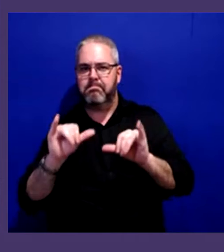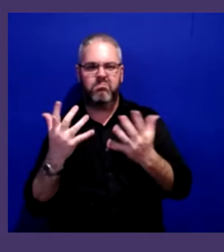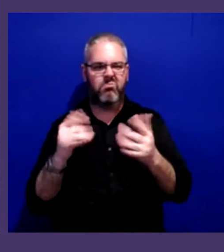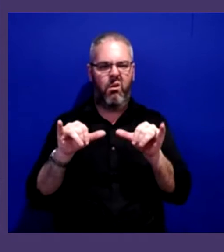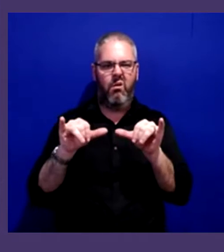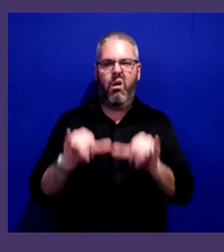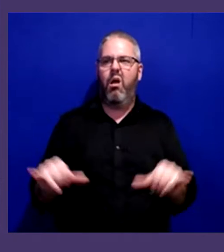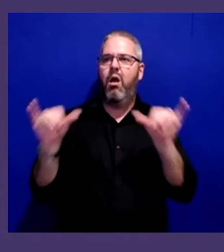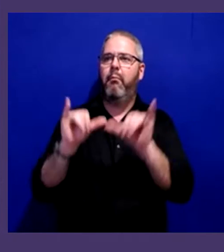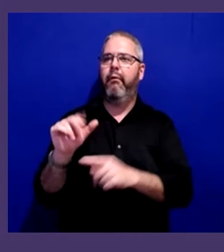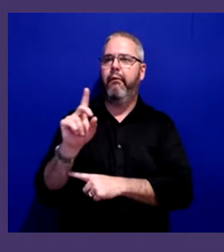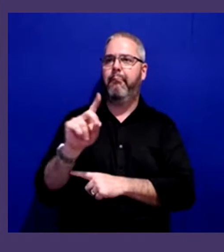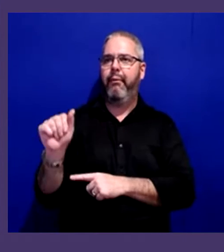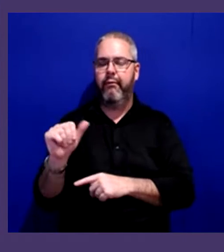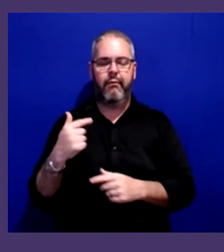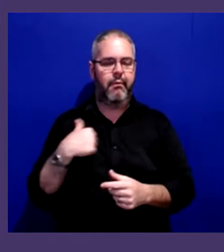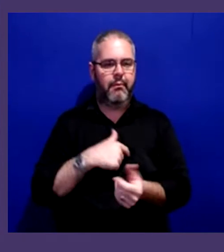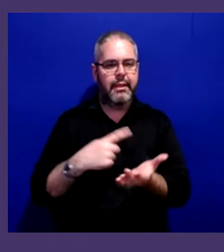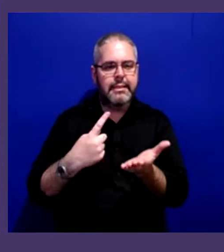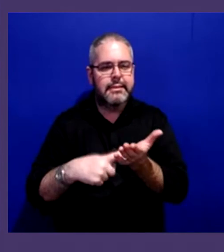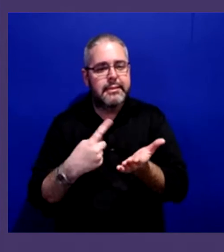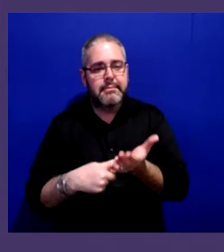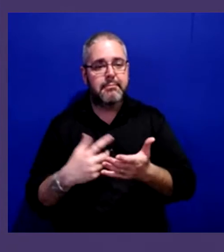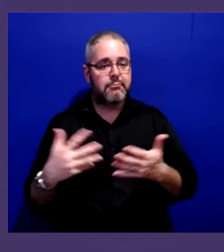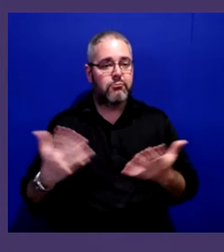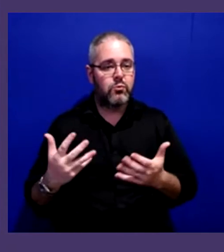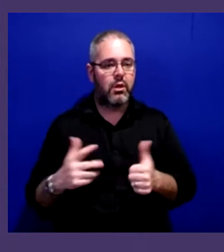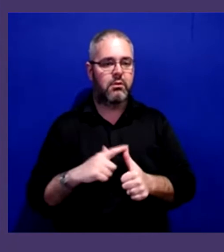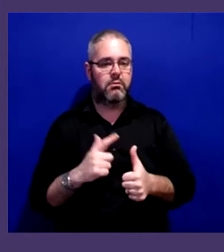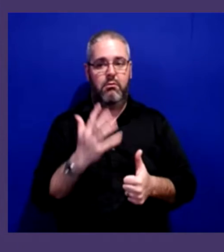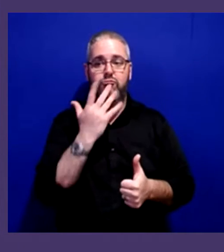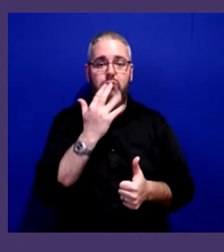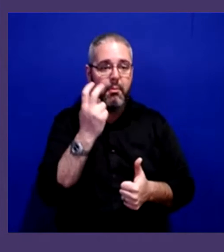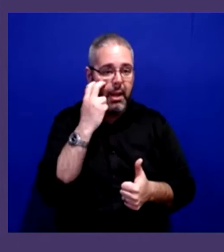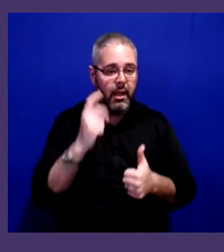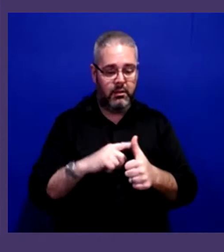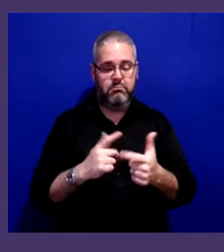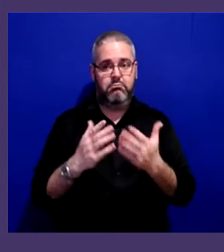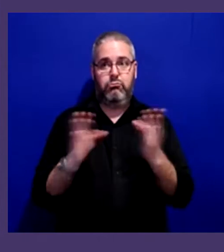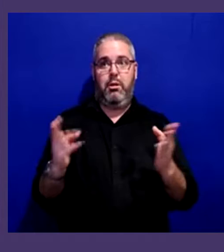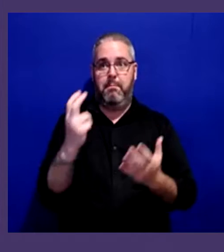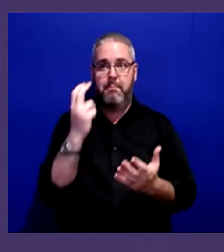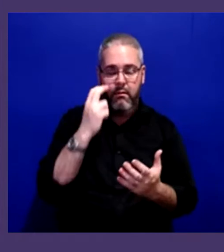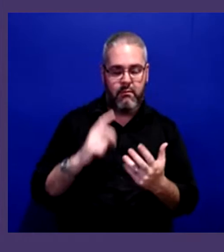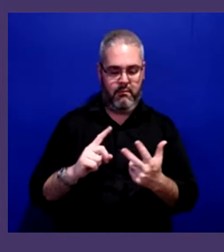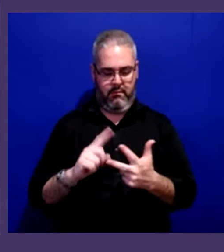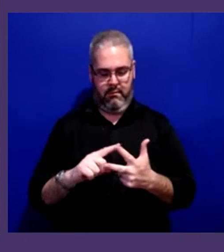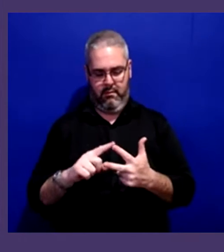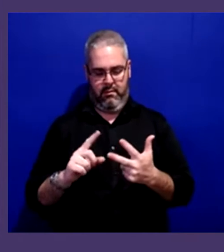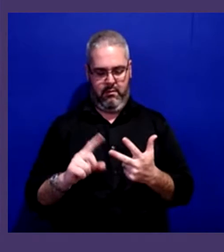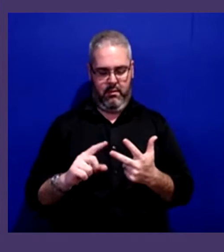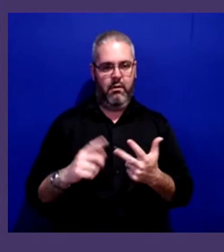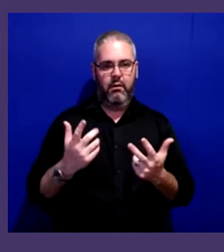We talk a lot about color blindness and blindness and trouble with fine motor skills,